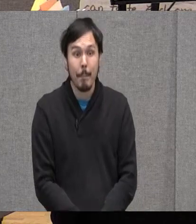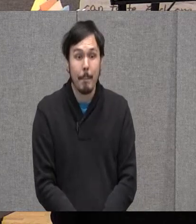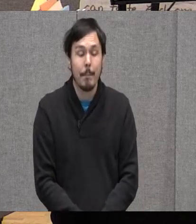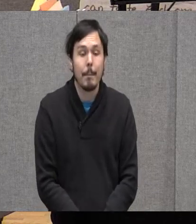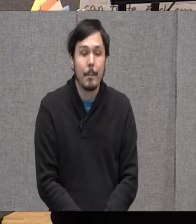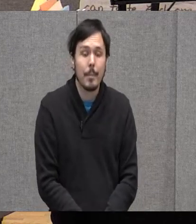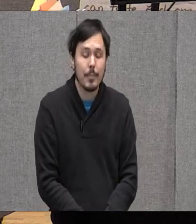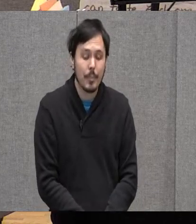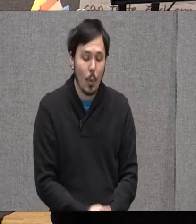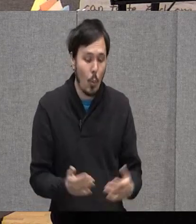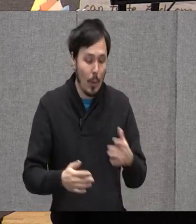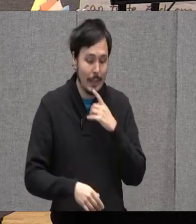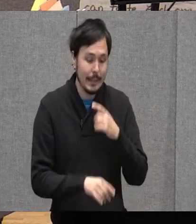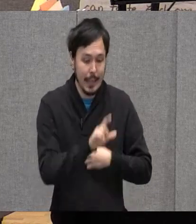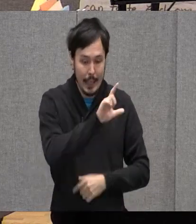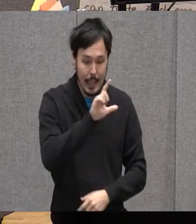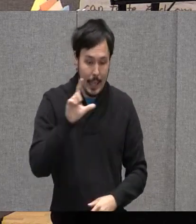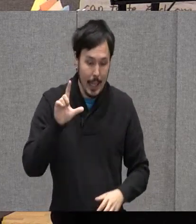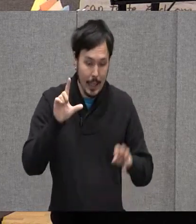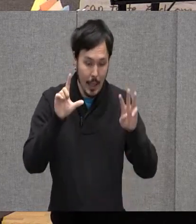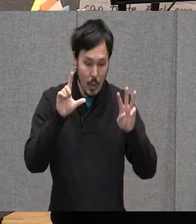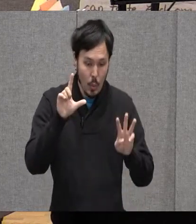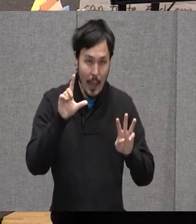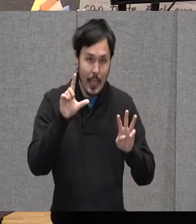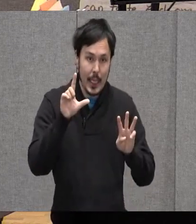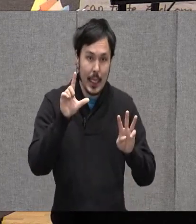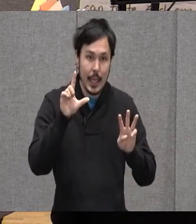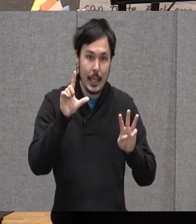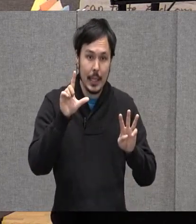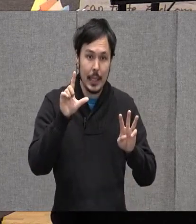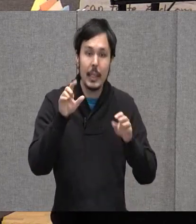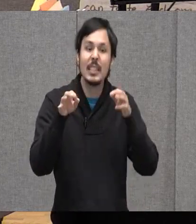What is the length, width? And then explain, right?